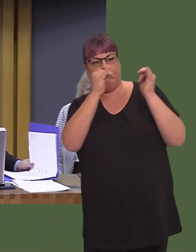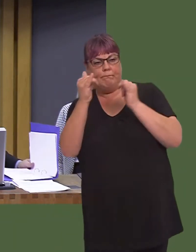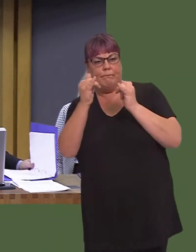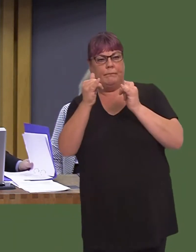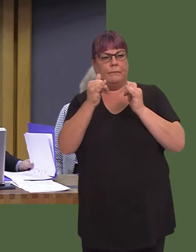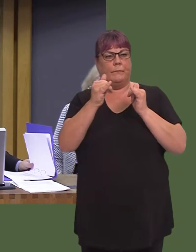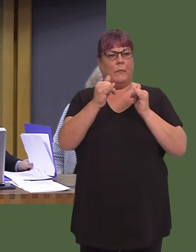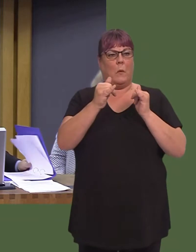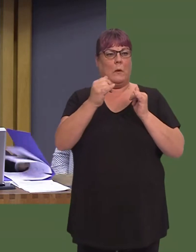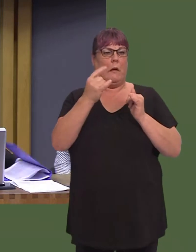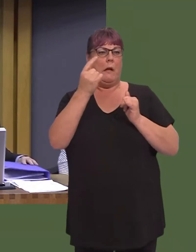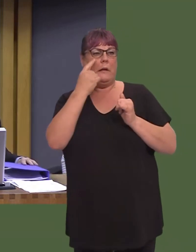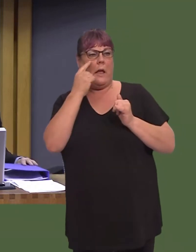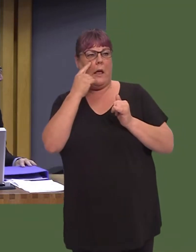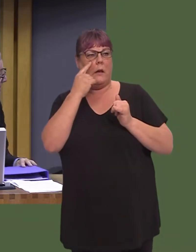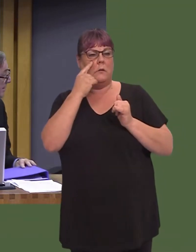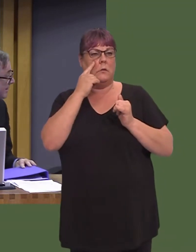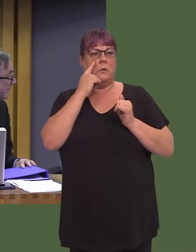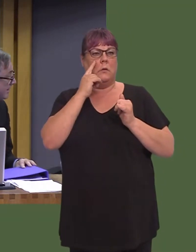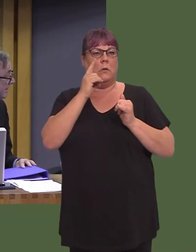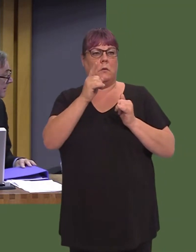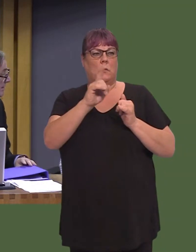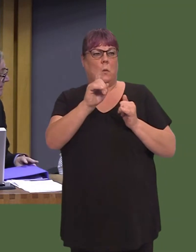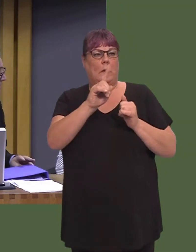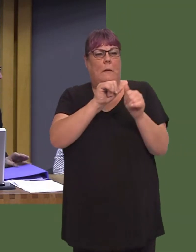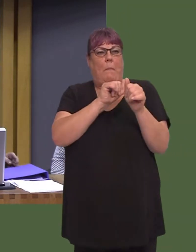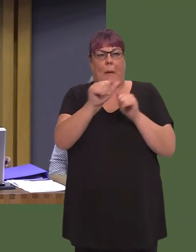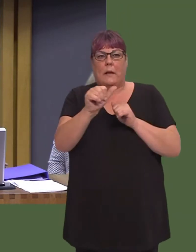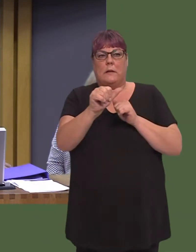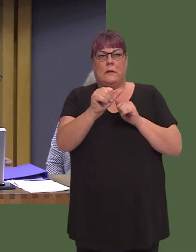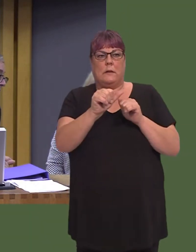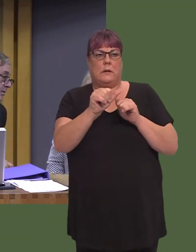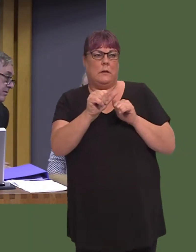It's been at the heart of the great house-building programmes throughout the last century. Sadly,